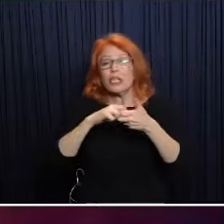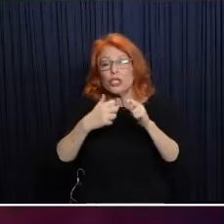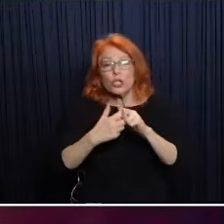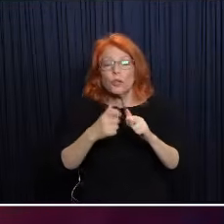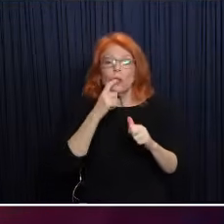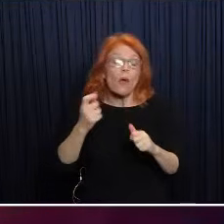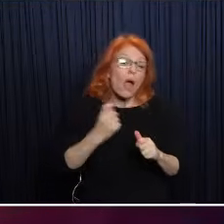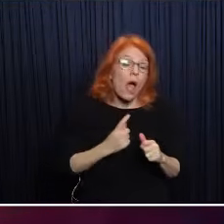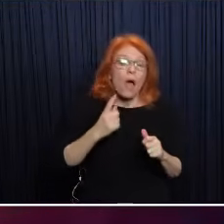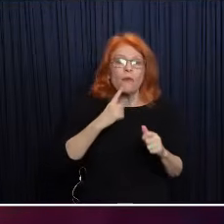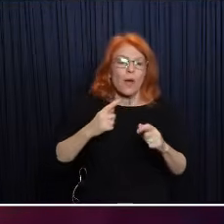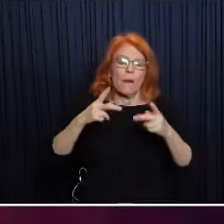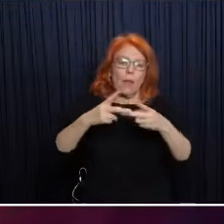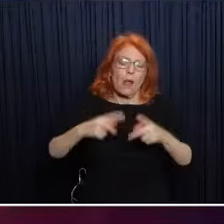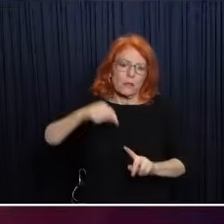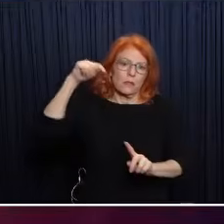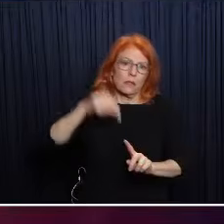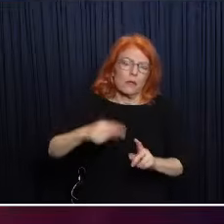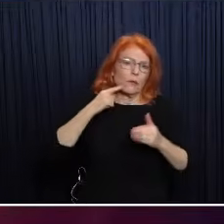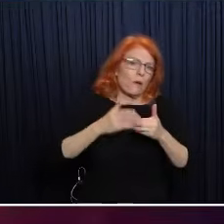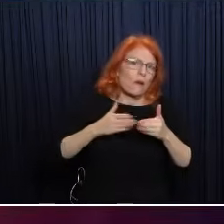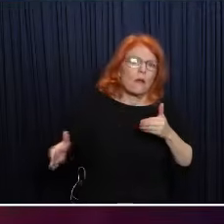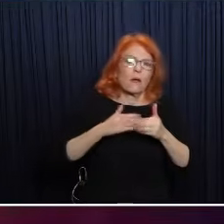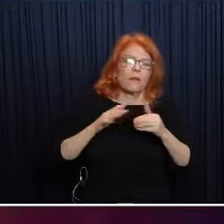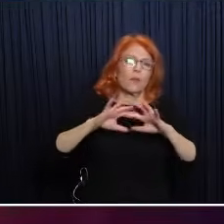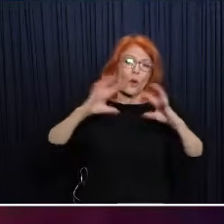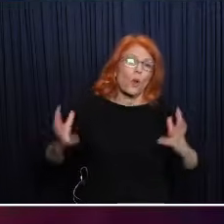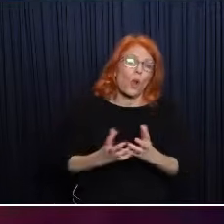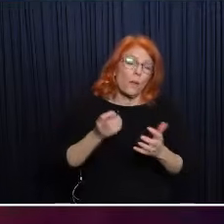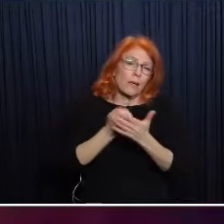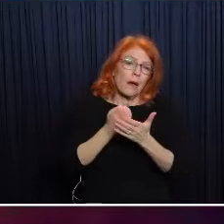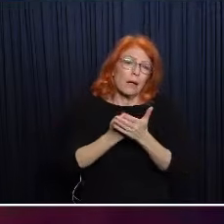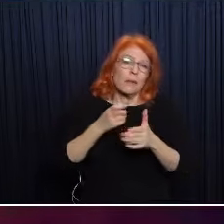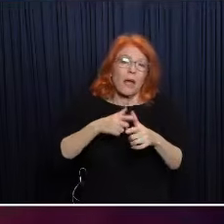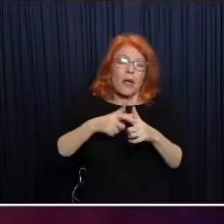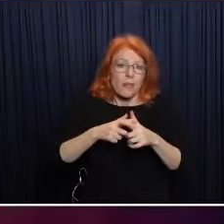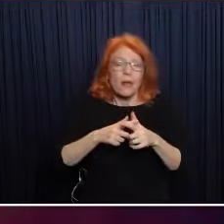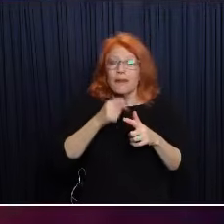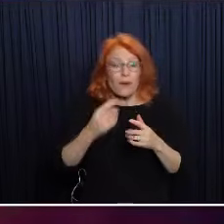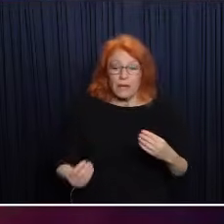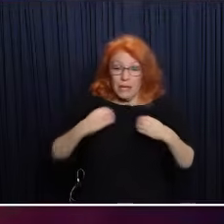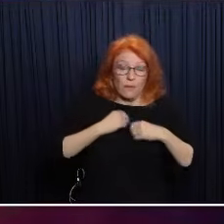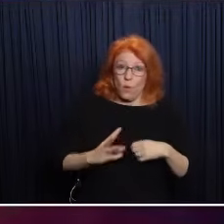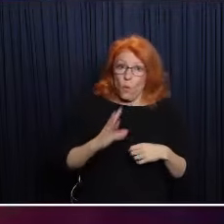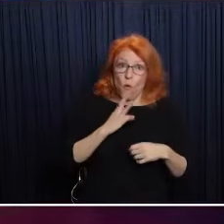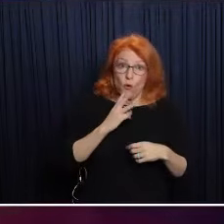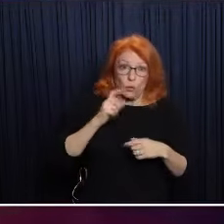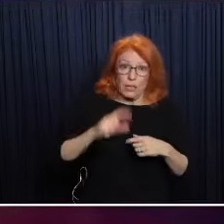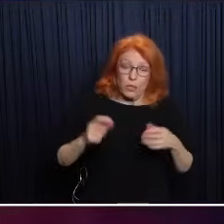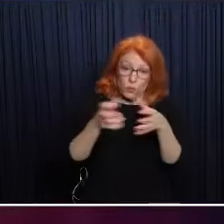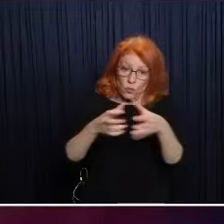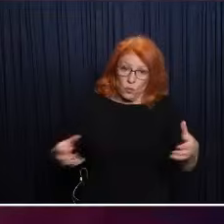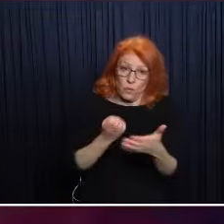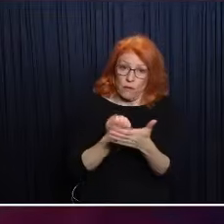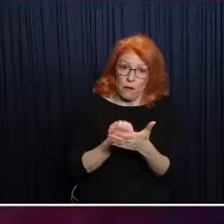WITHIN WASHINGTON, D.C. THIS IS A NATIONAL SECURITY ISSUE.